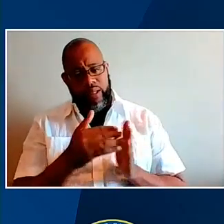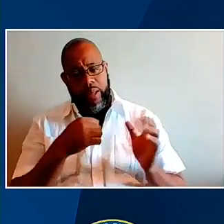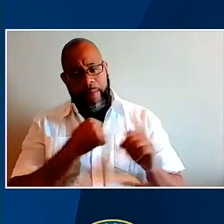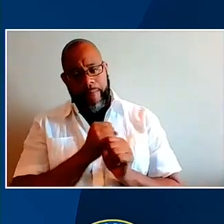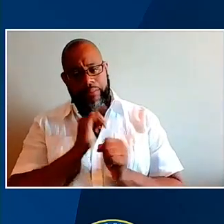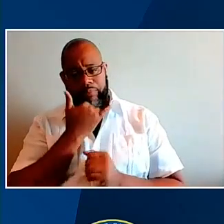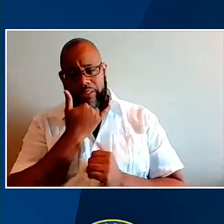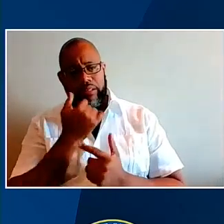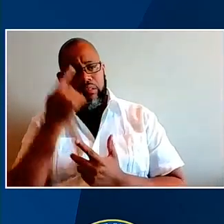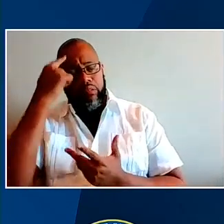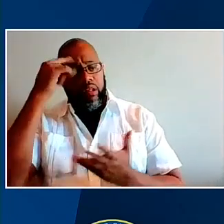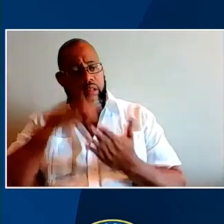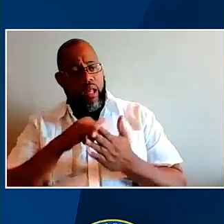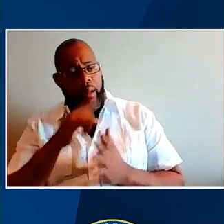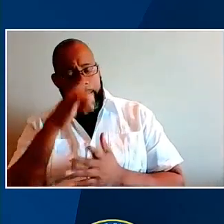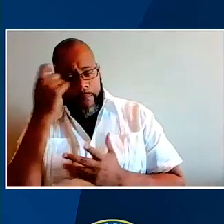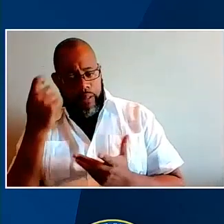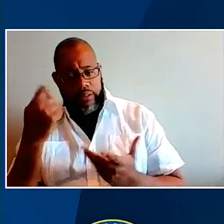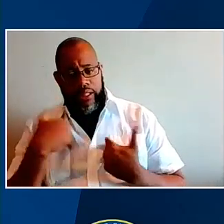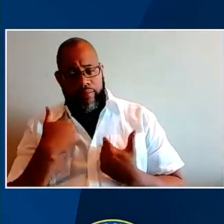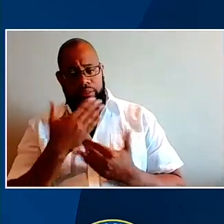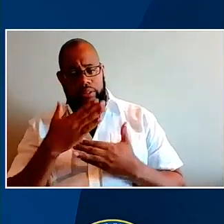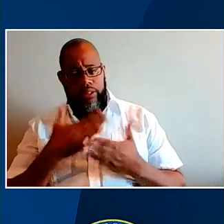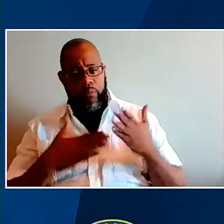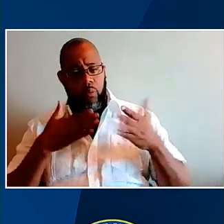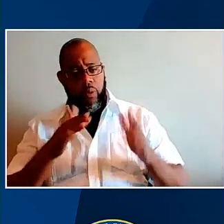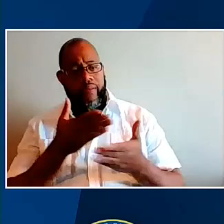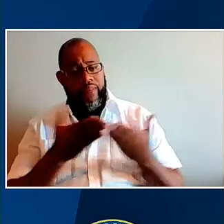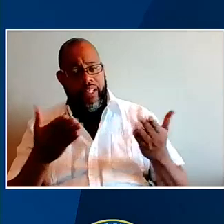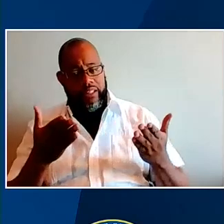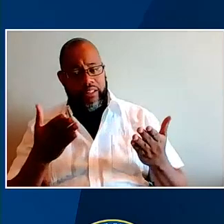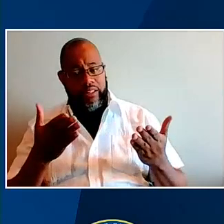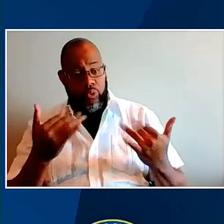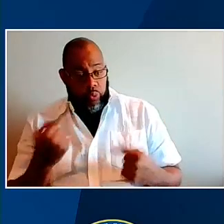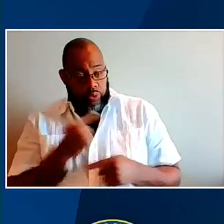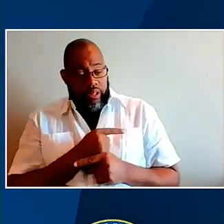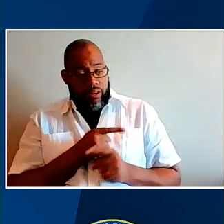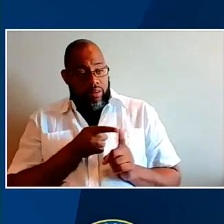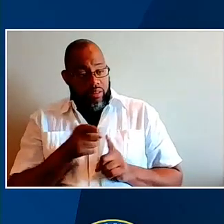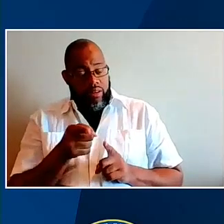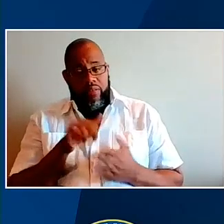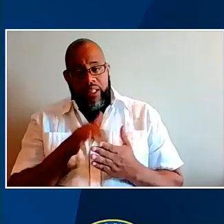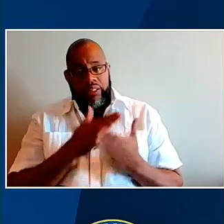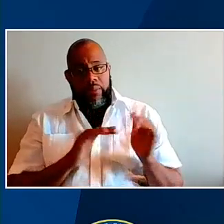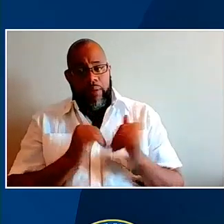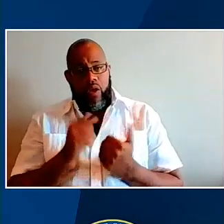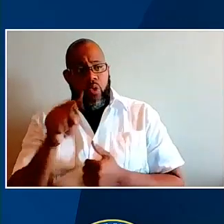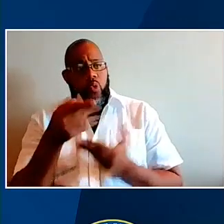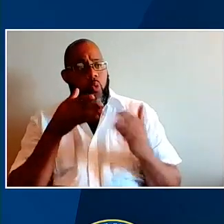that just because there is a certain way that things are today, that that's somehow the only way they could be.